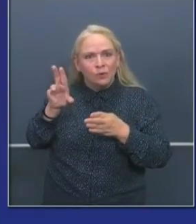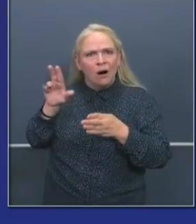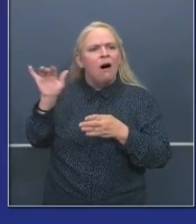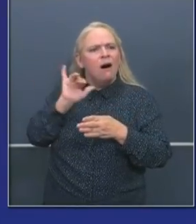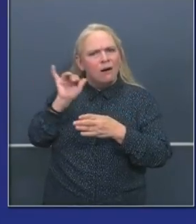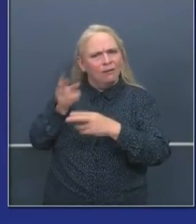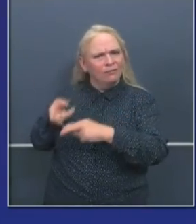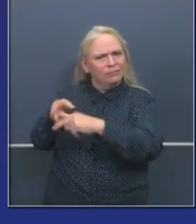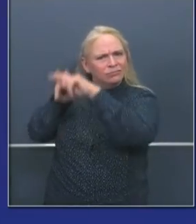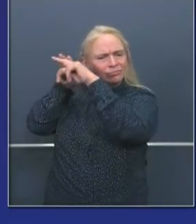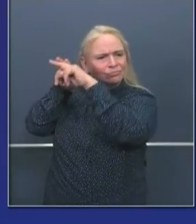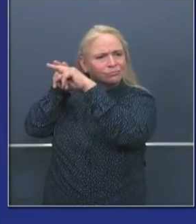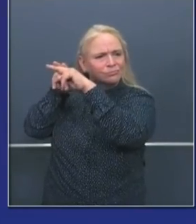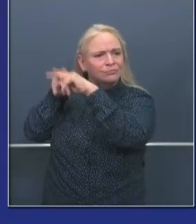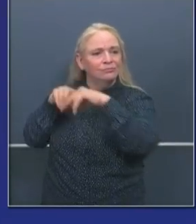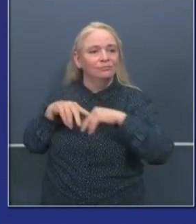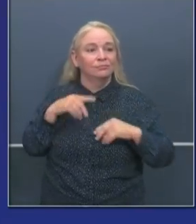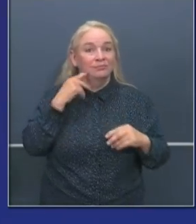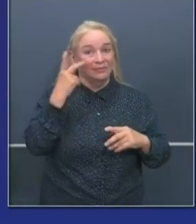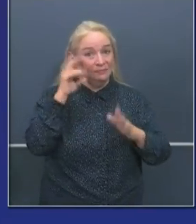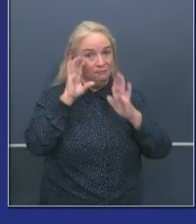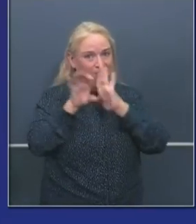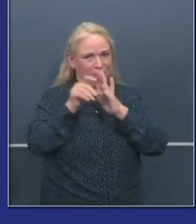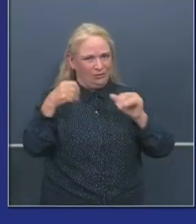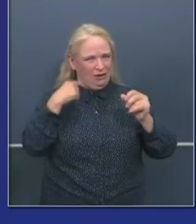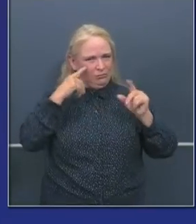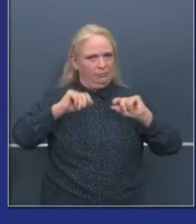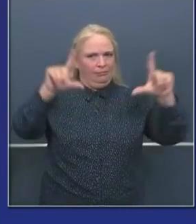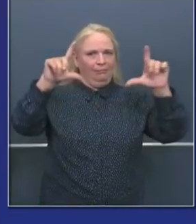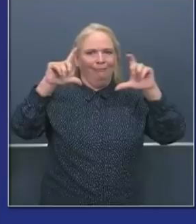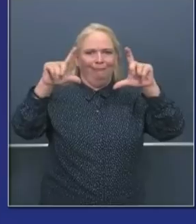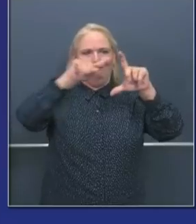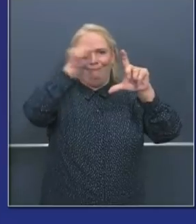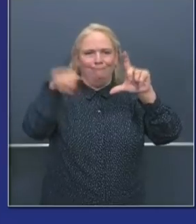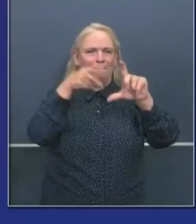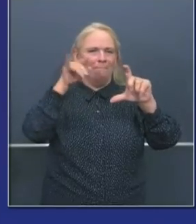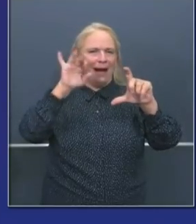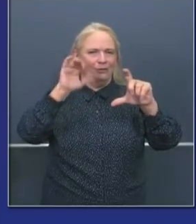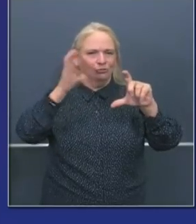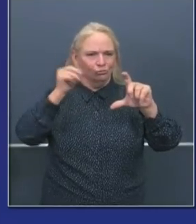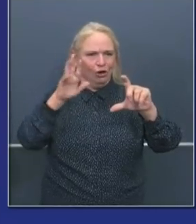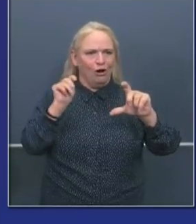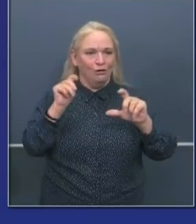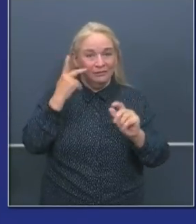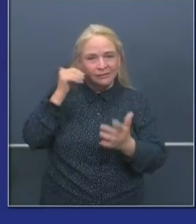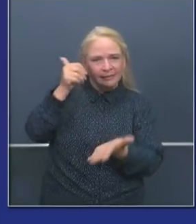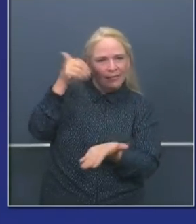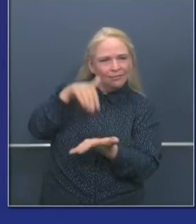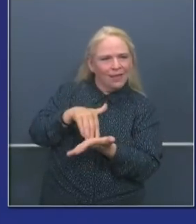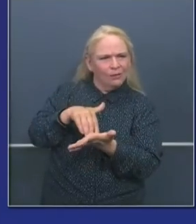TWO WEEKS AND NOT SURPRISING AND INCREASE AND INVARIABLY INCREASING ON ICU AND ADMISSION